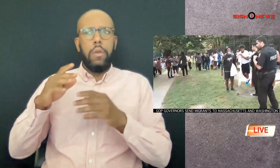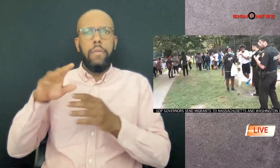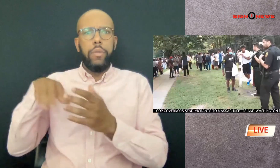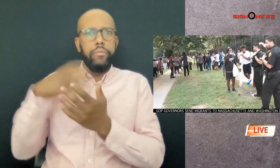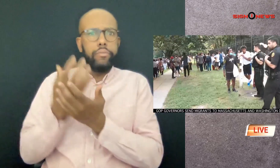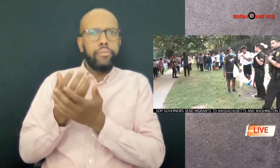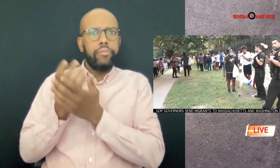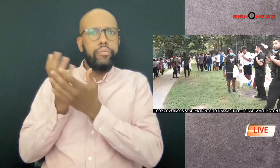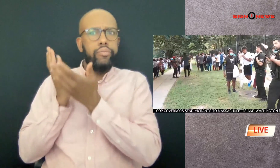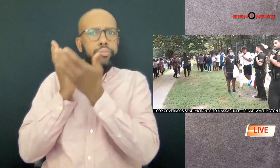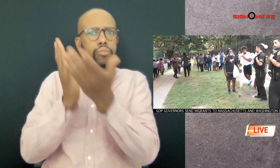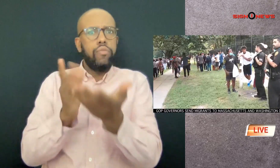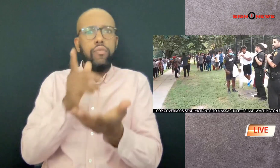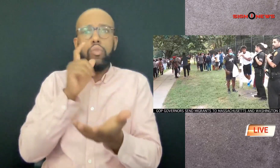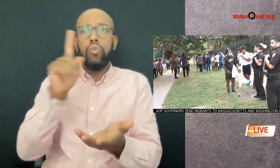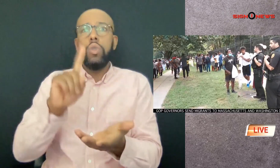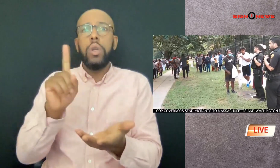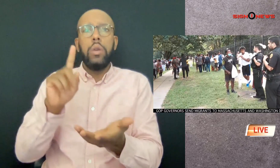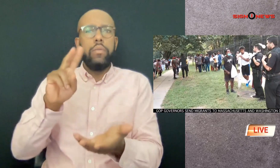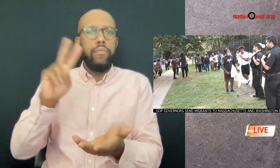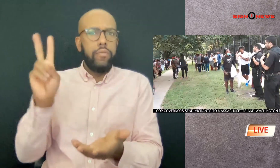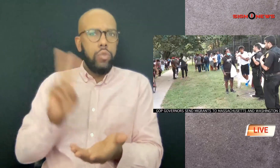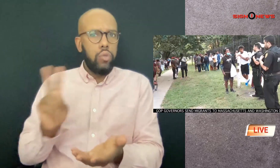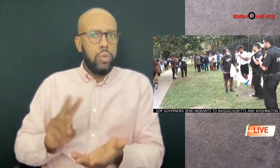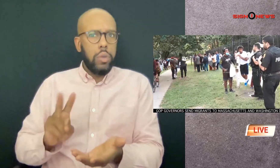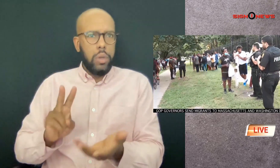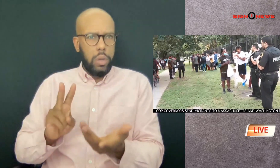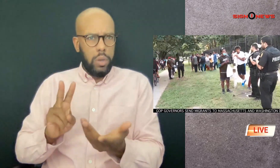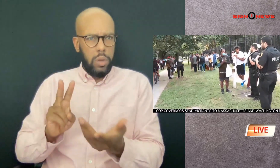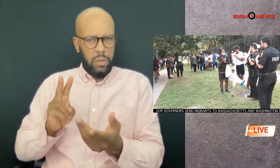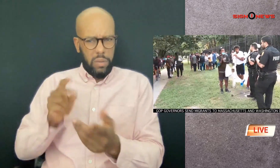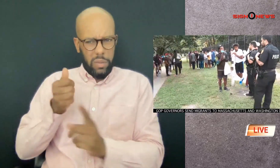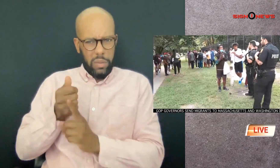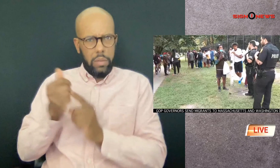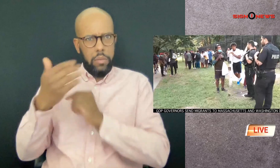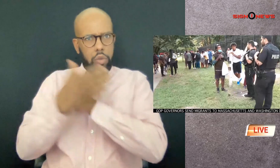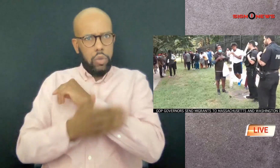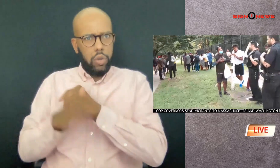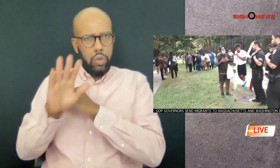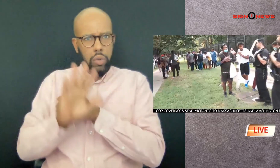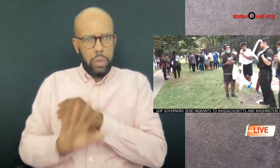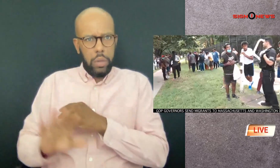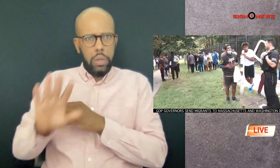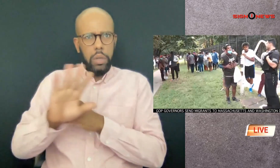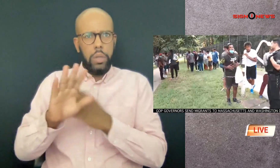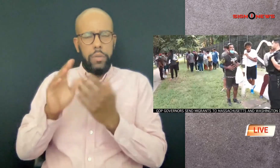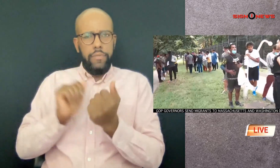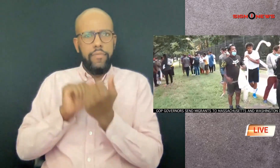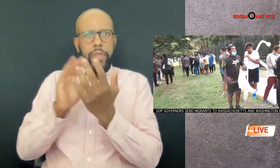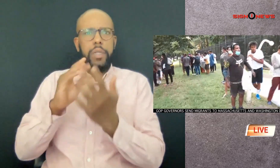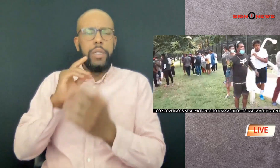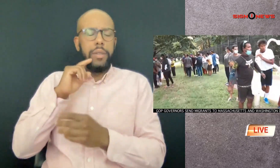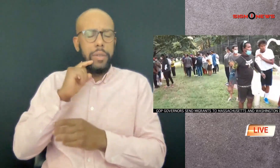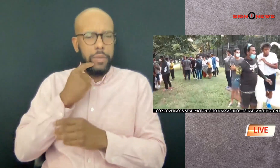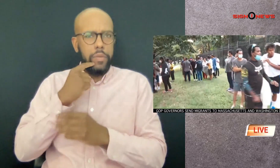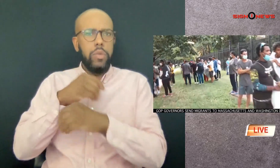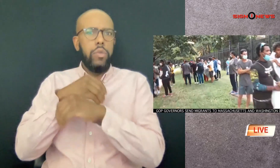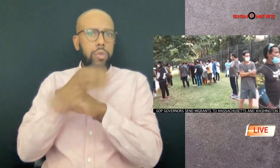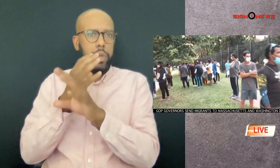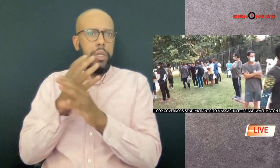the majority of the migrants were from Venezuela which is facing a severe humanitarian emergency right now